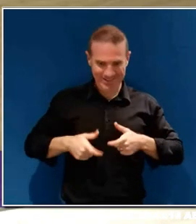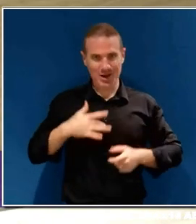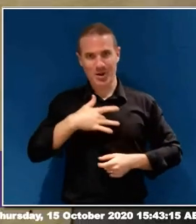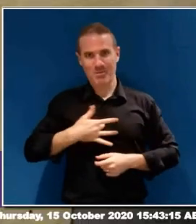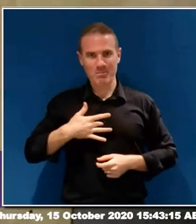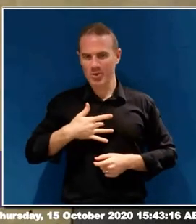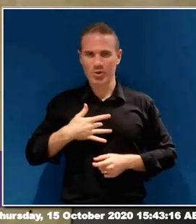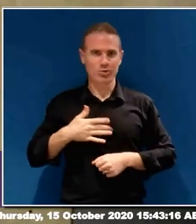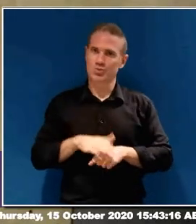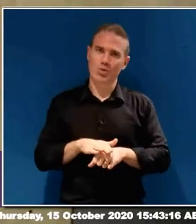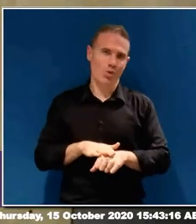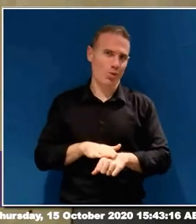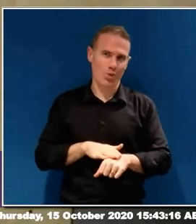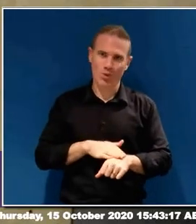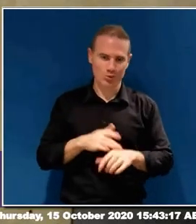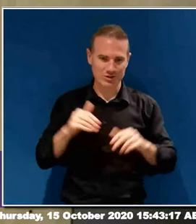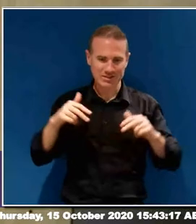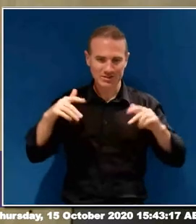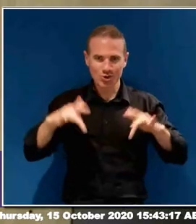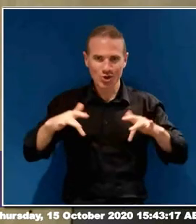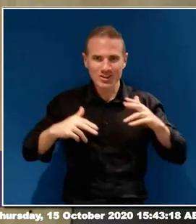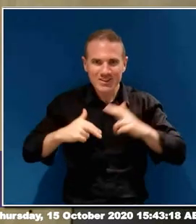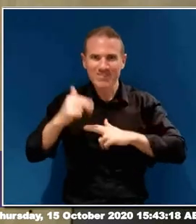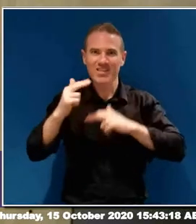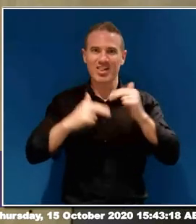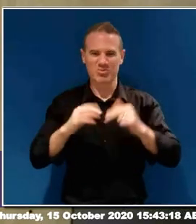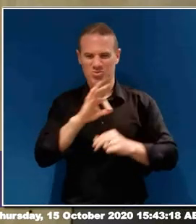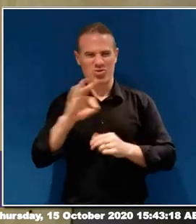Well, that's absolutely right.